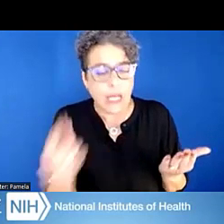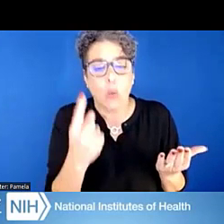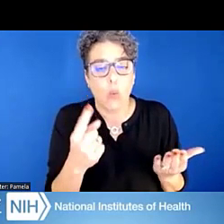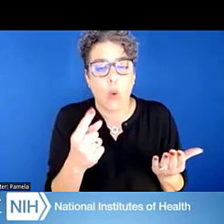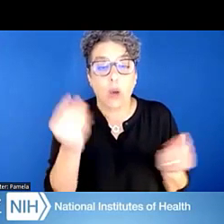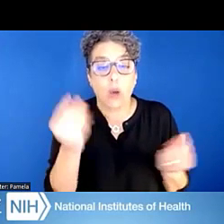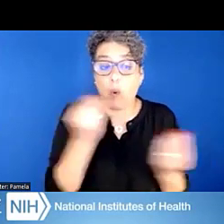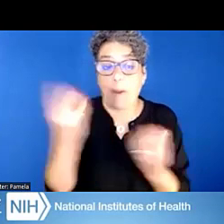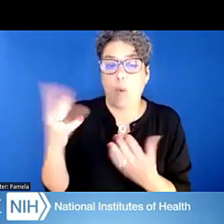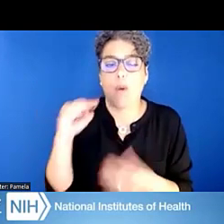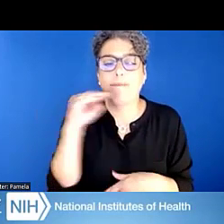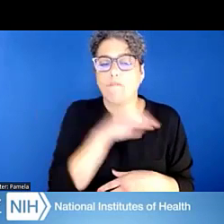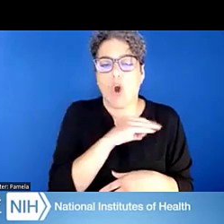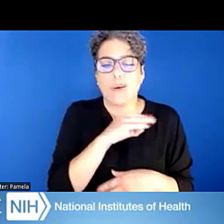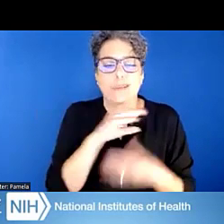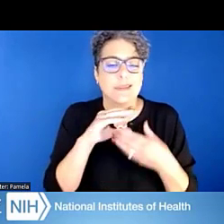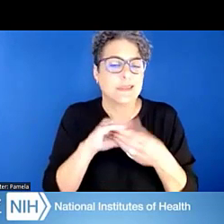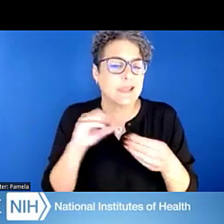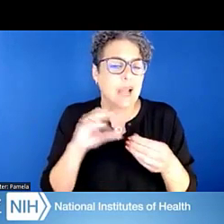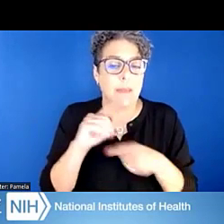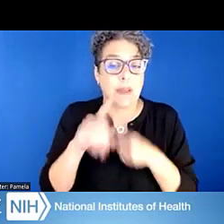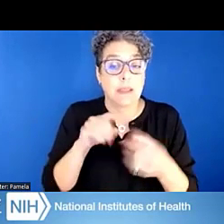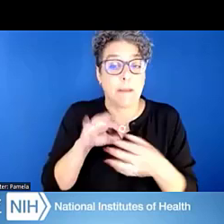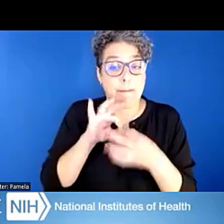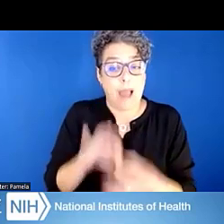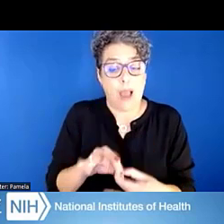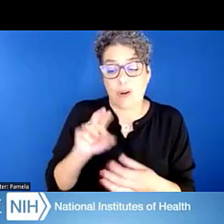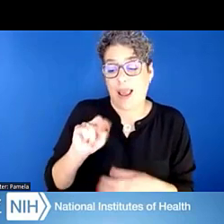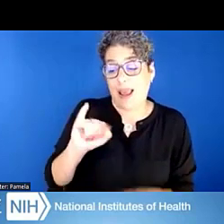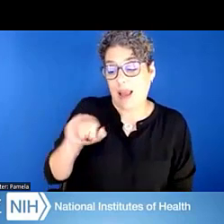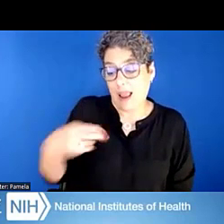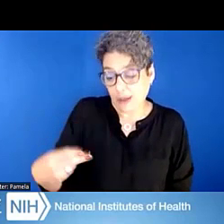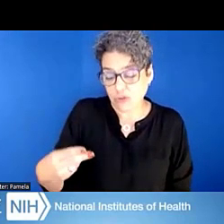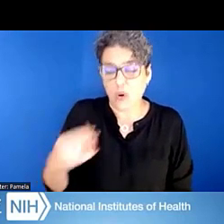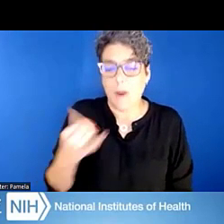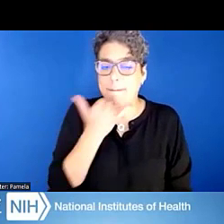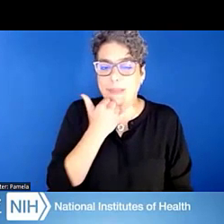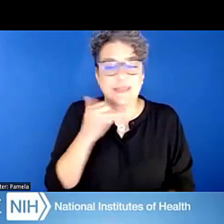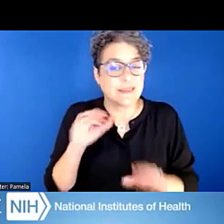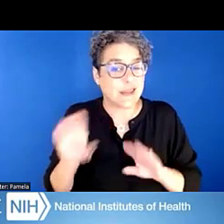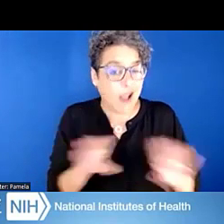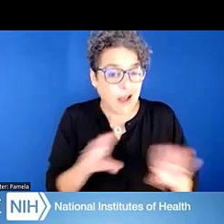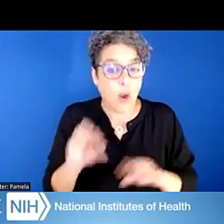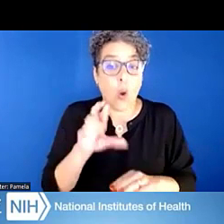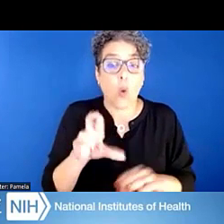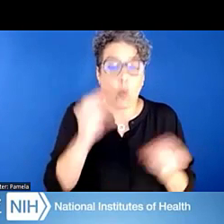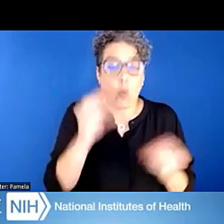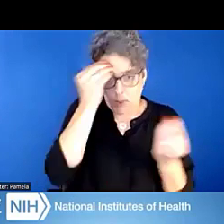related to research misconduct to NIH or report that directly to HHS OIG.